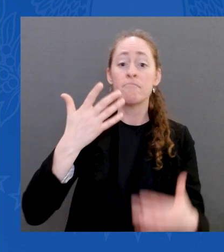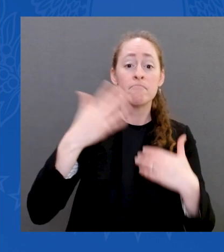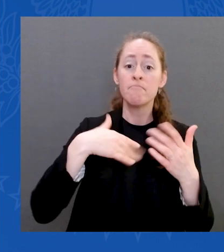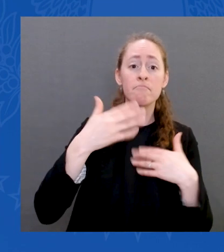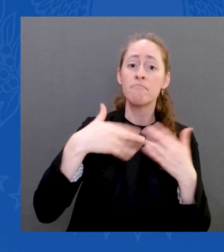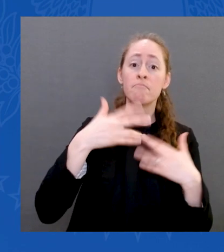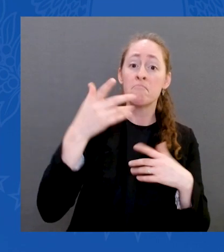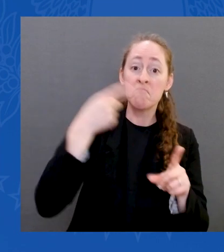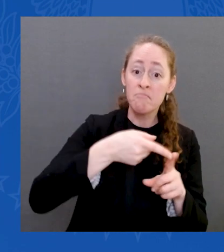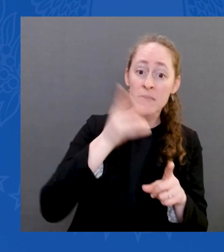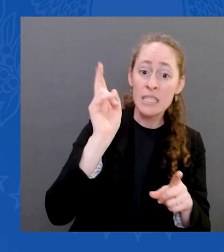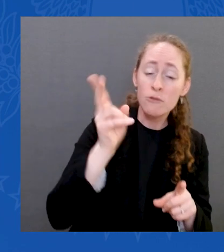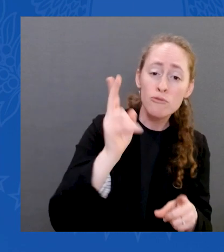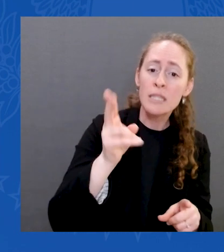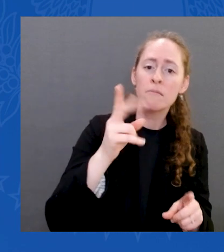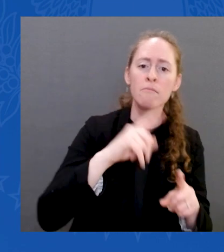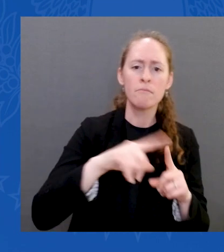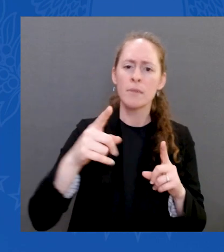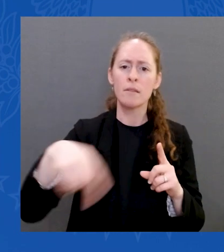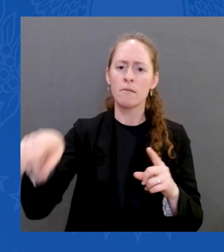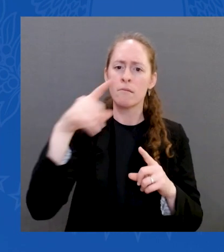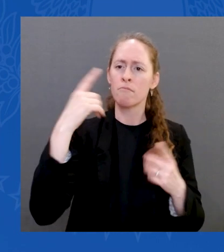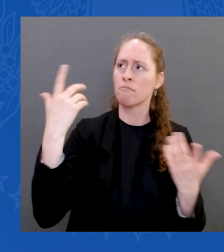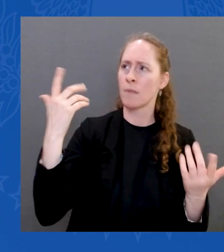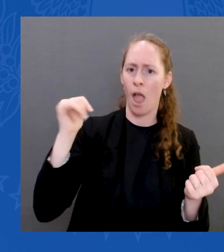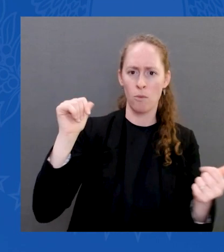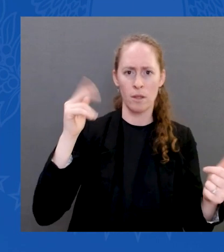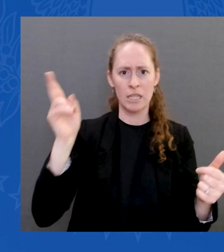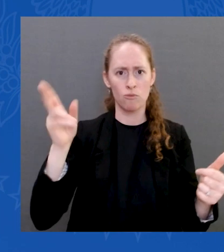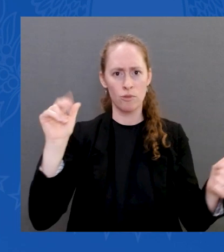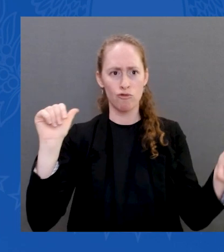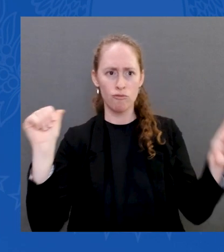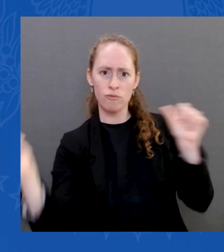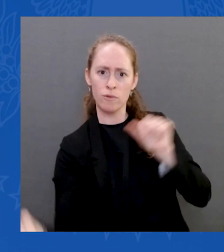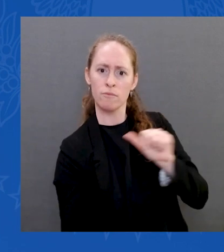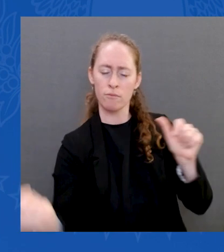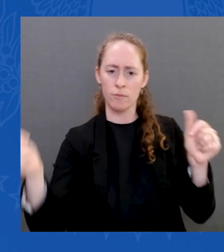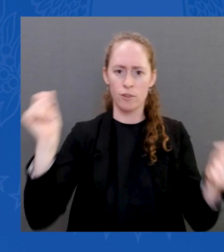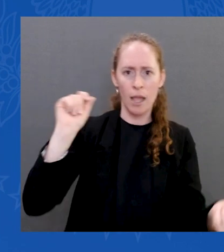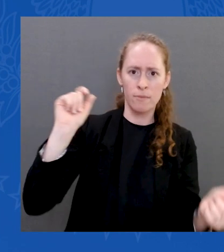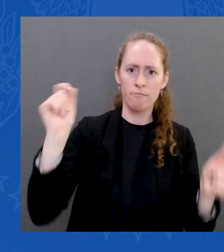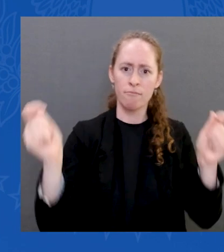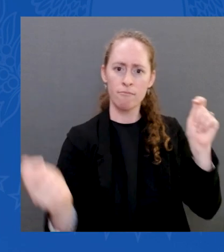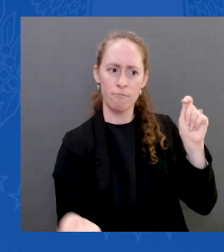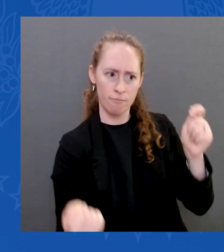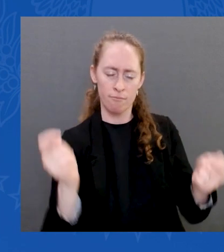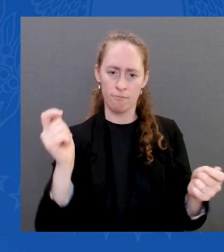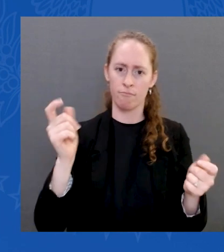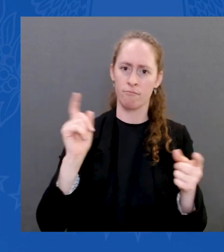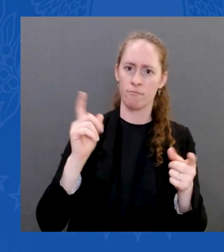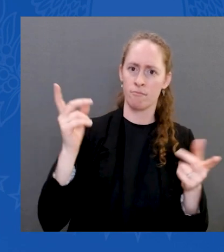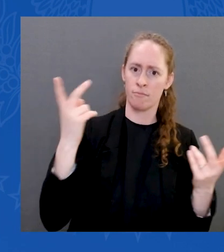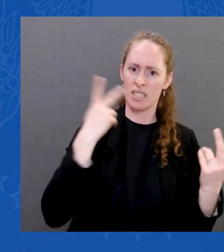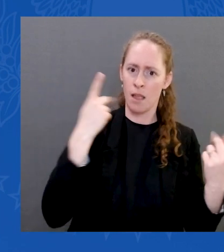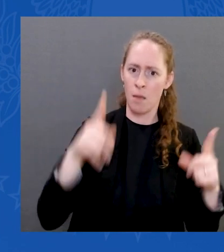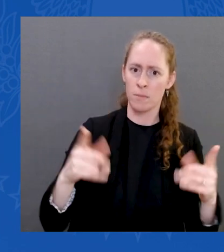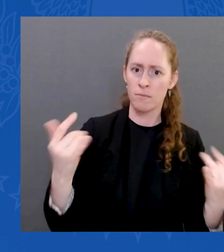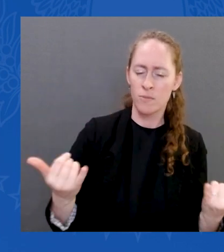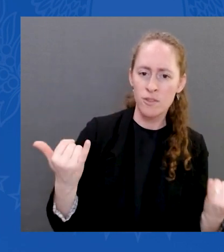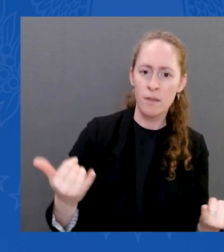I mean in a literal sense. And to the Delaware Teacher of the Year, where -- where were you, Jahsha?